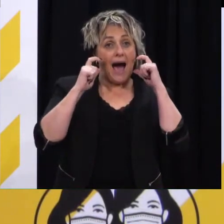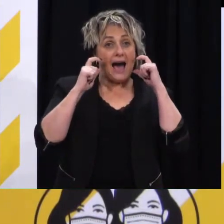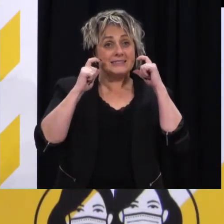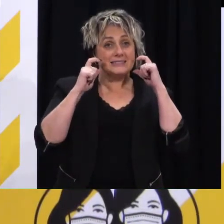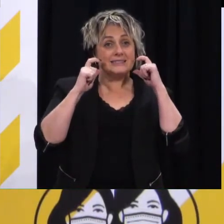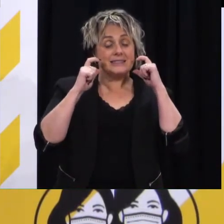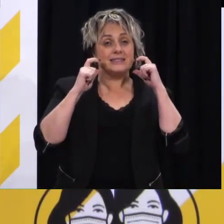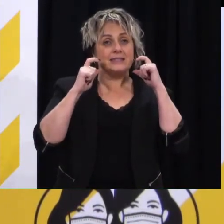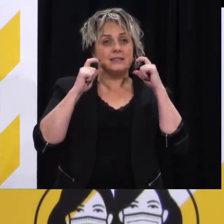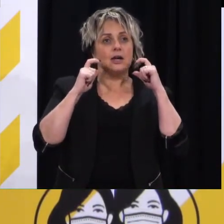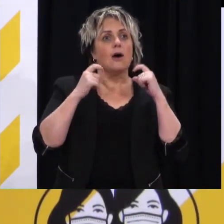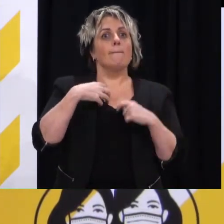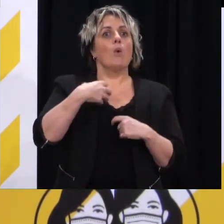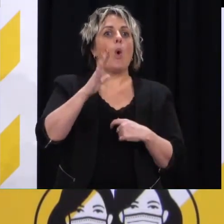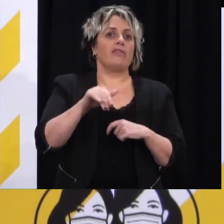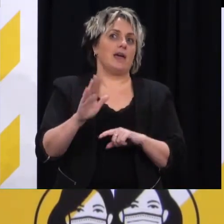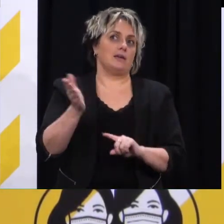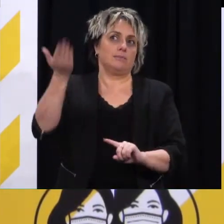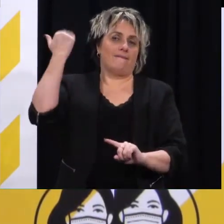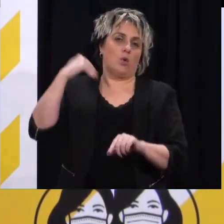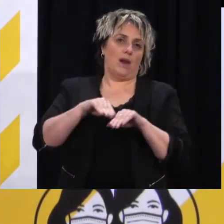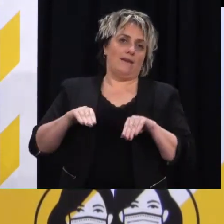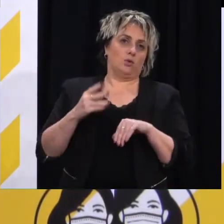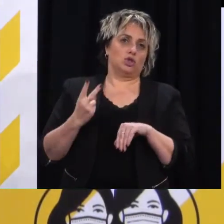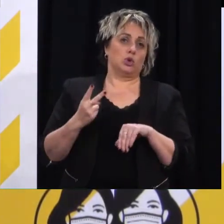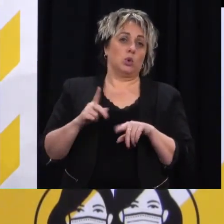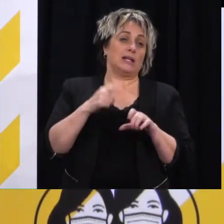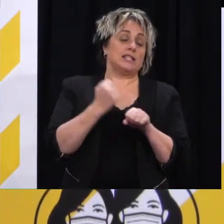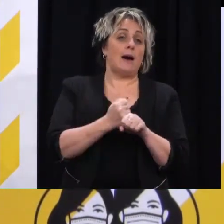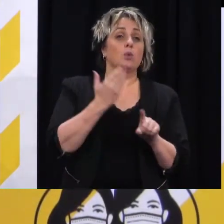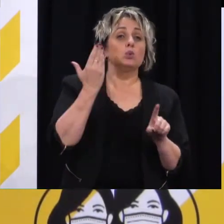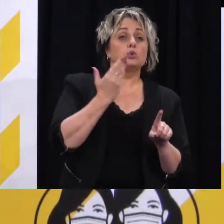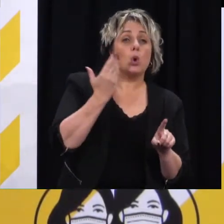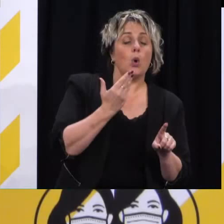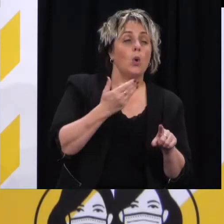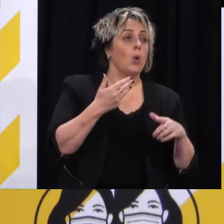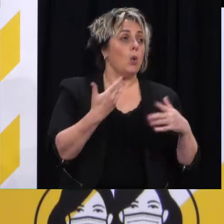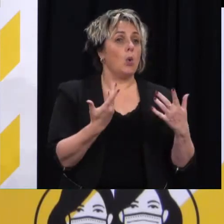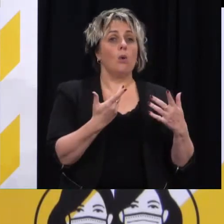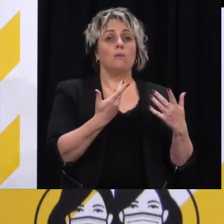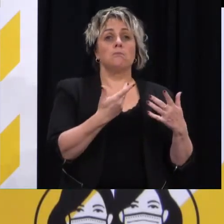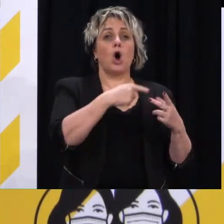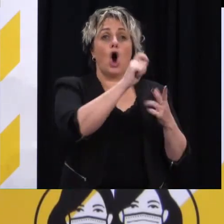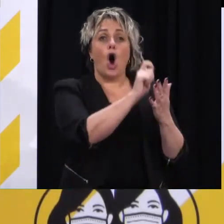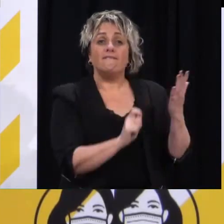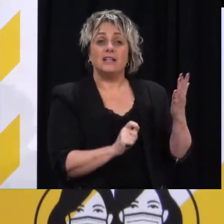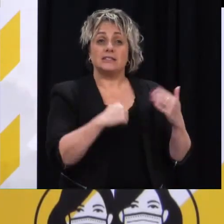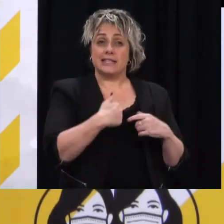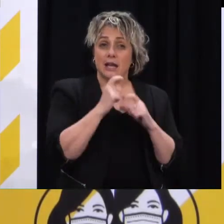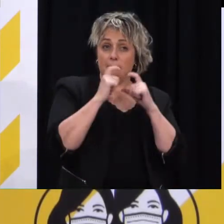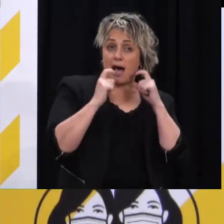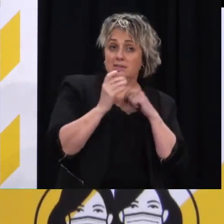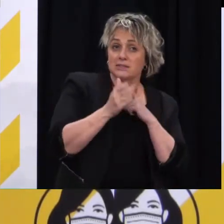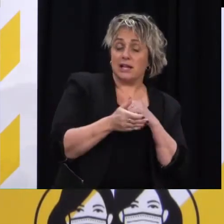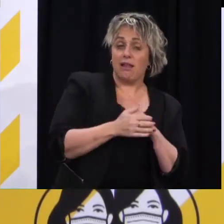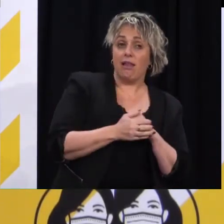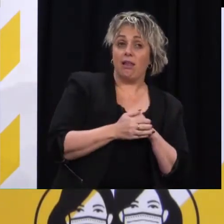whenever we do get there, do you expect masking to be required in a lot more venues